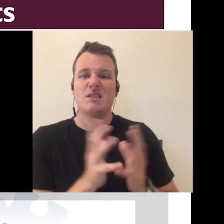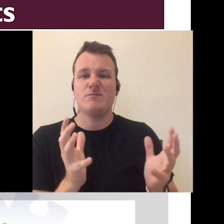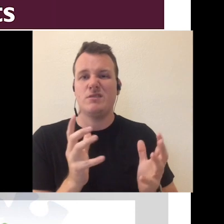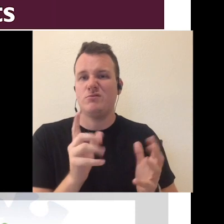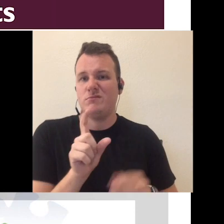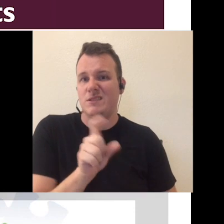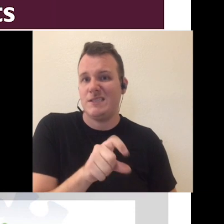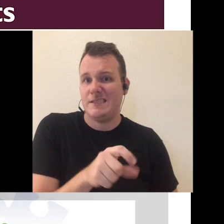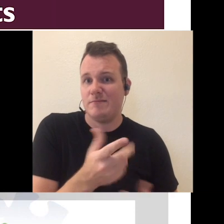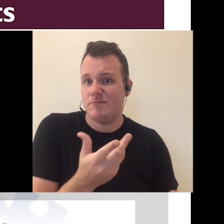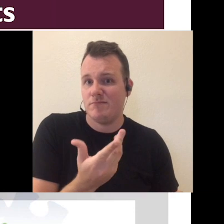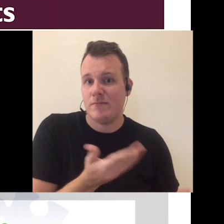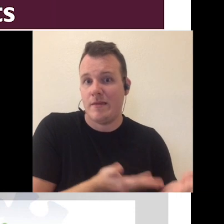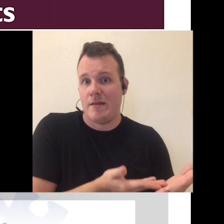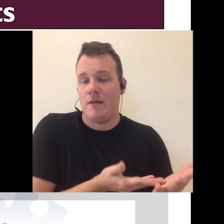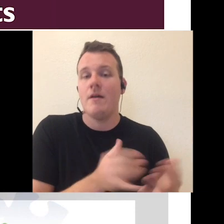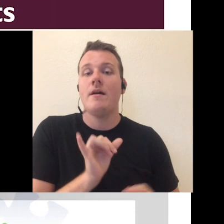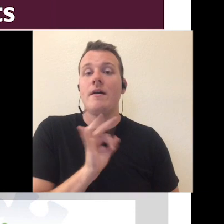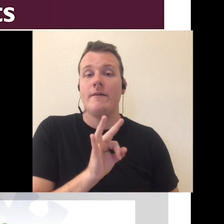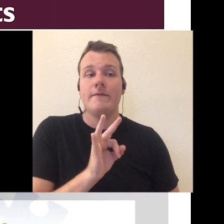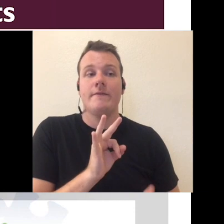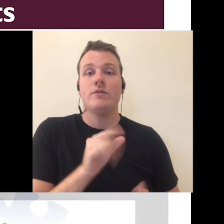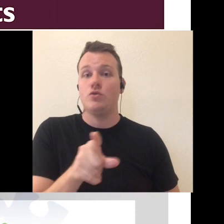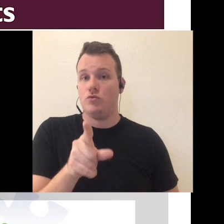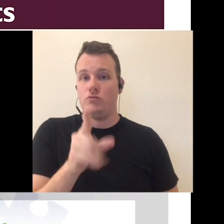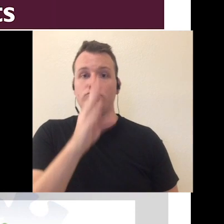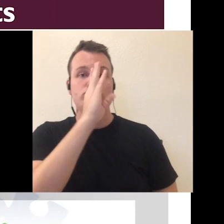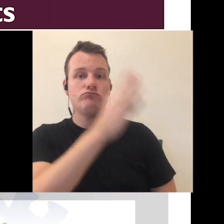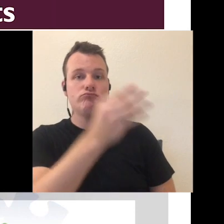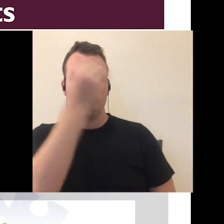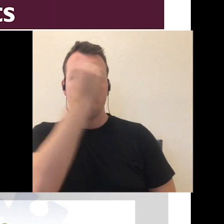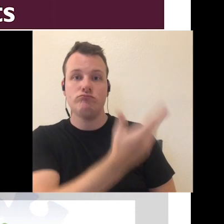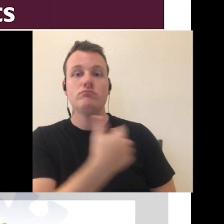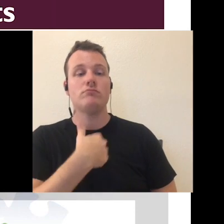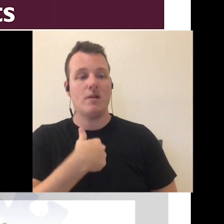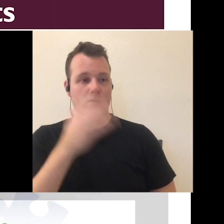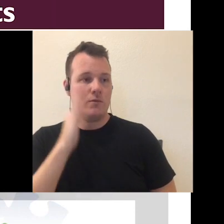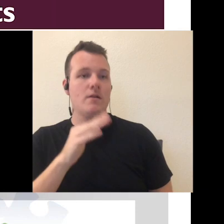they they need to, and if if they know and you're upfront with them about